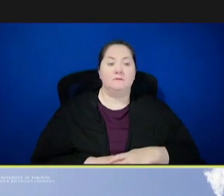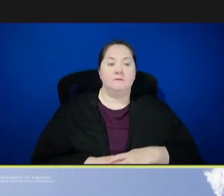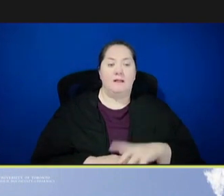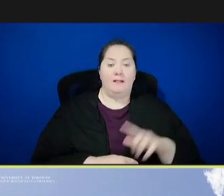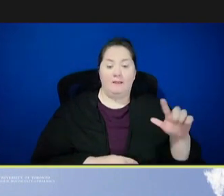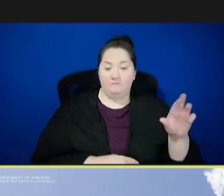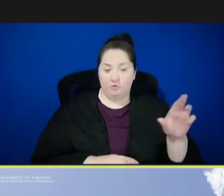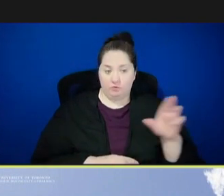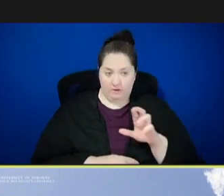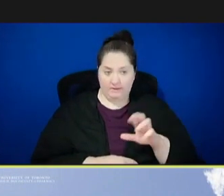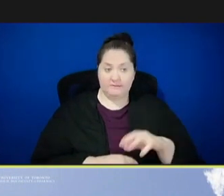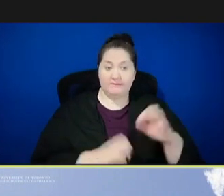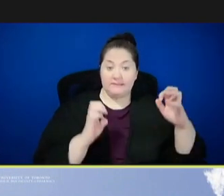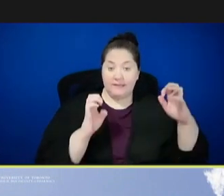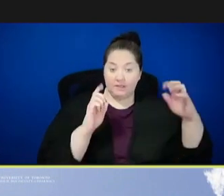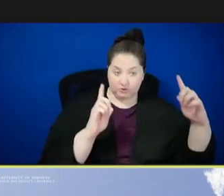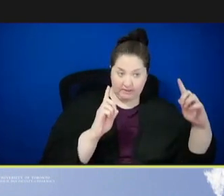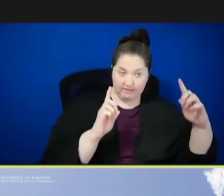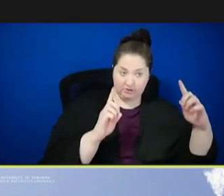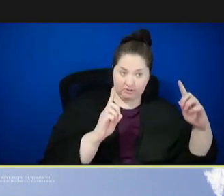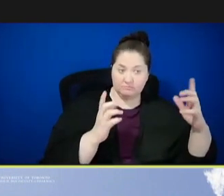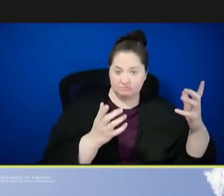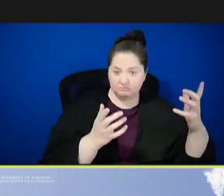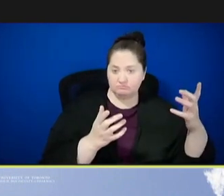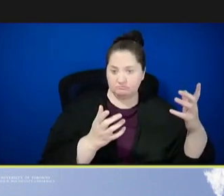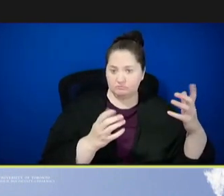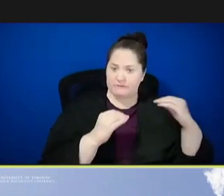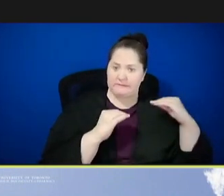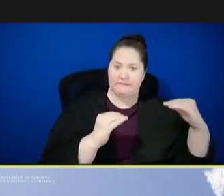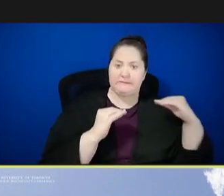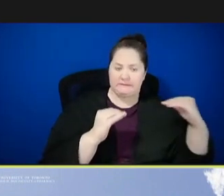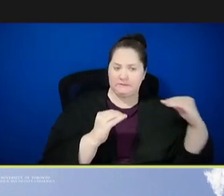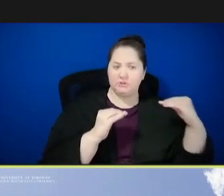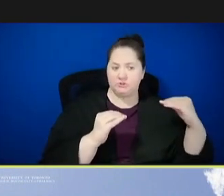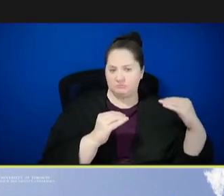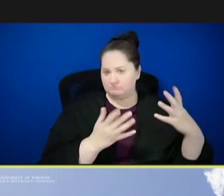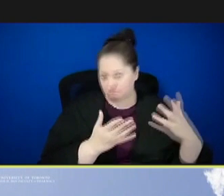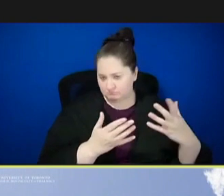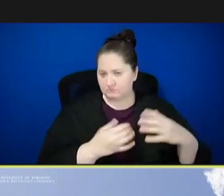starting with education, obviously we need to teach people this stuff, and we can do this